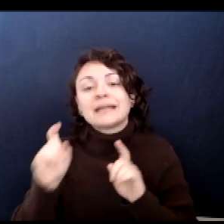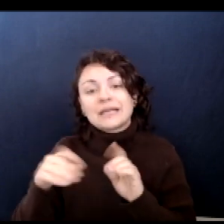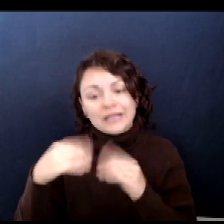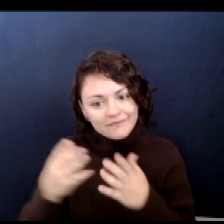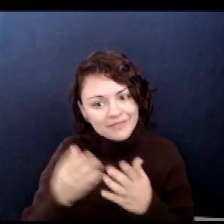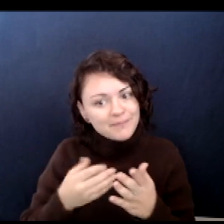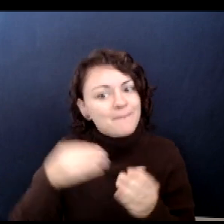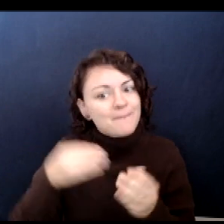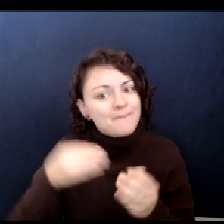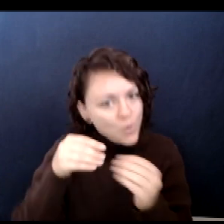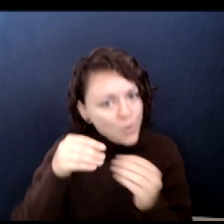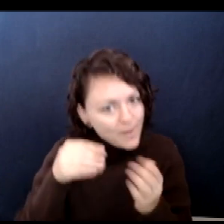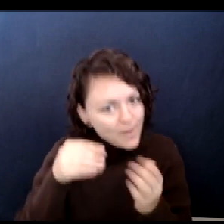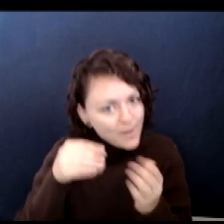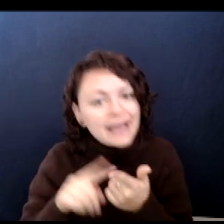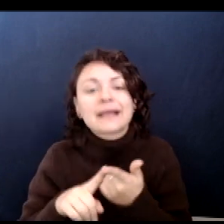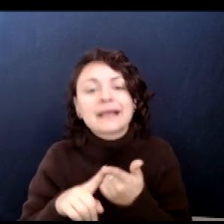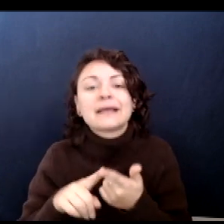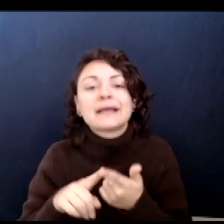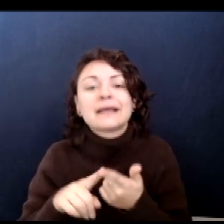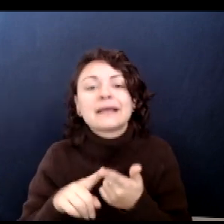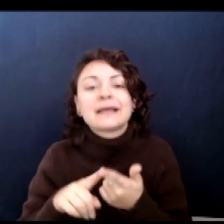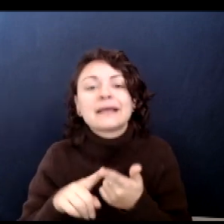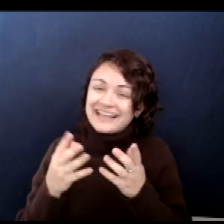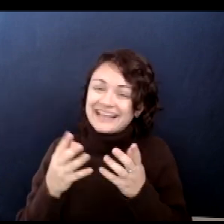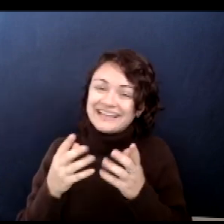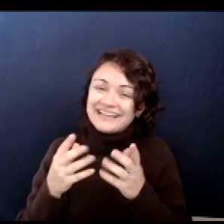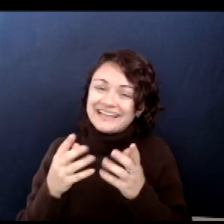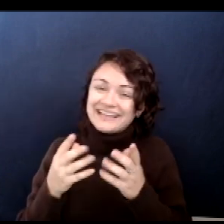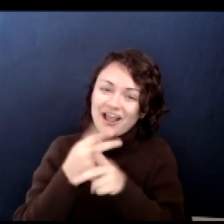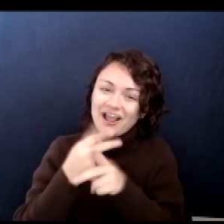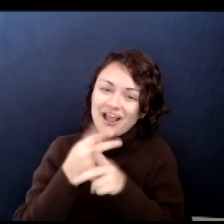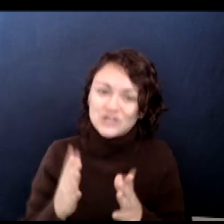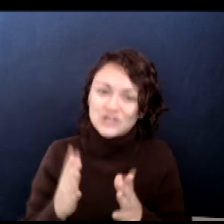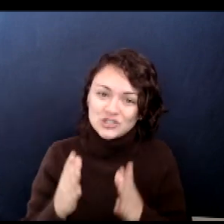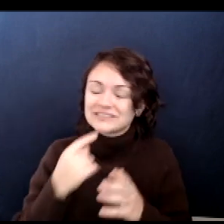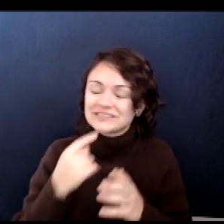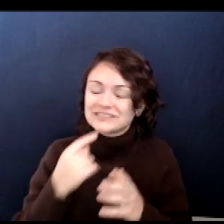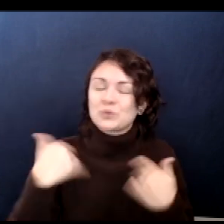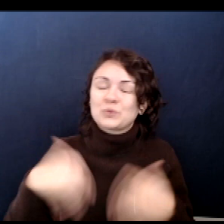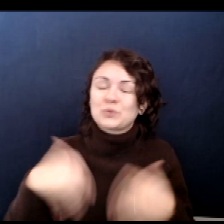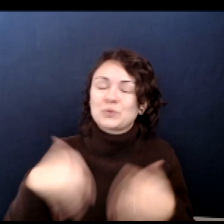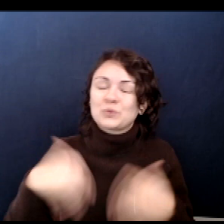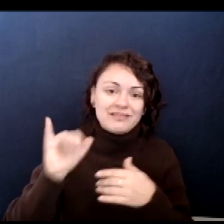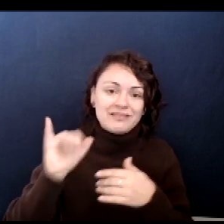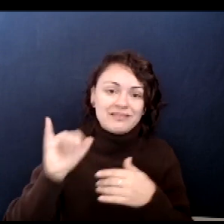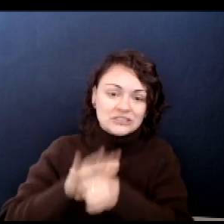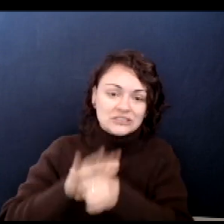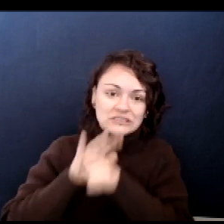Many caregivers talked about the incredible stress of the high staff turnover and the need for